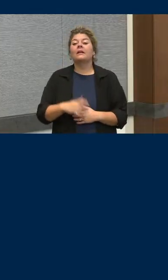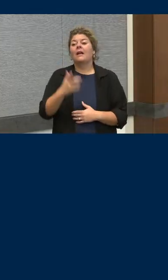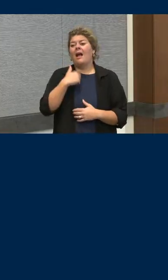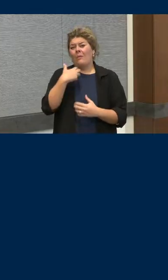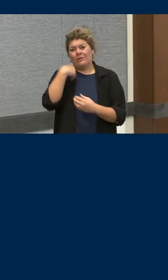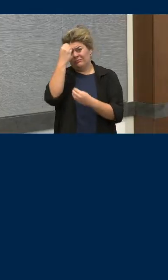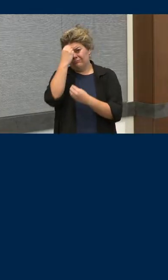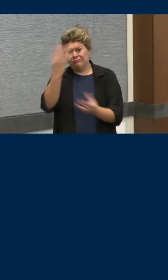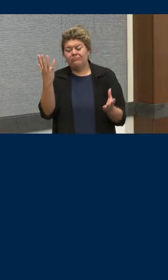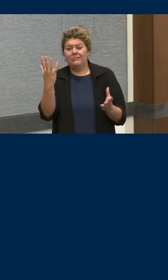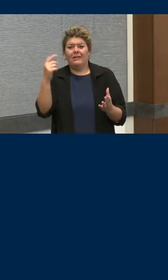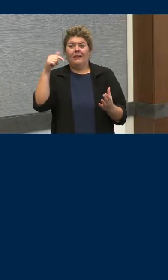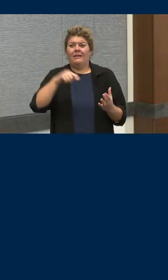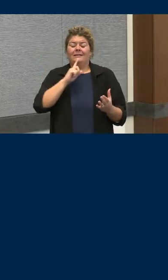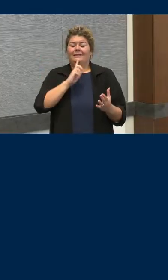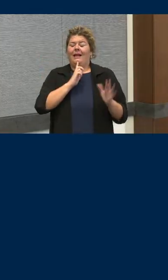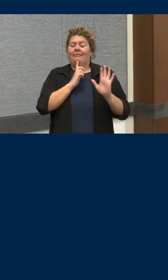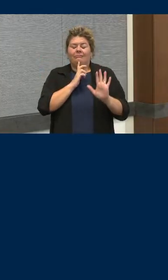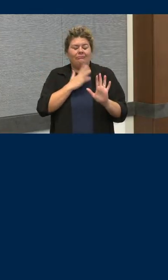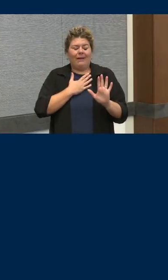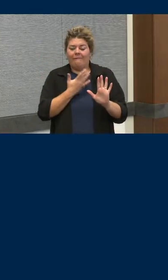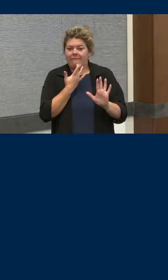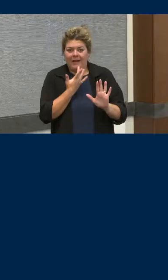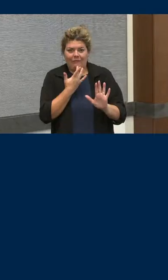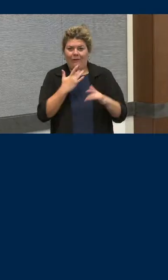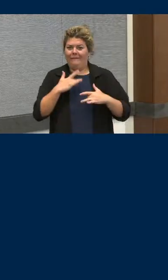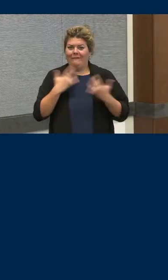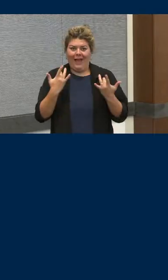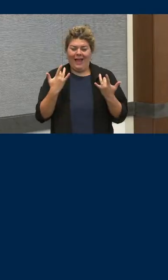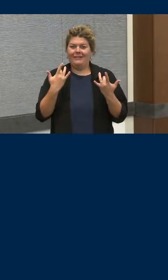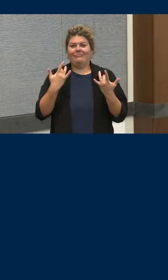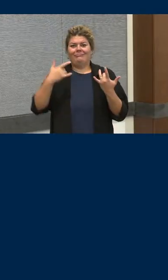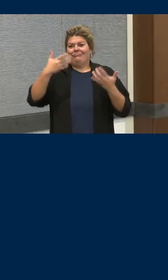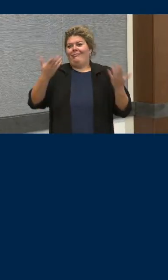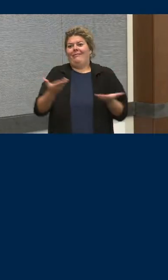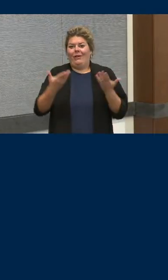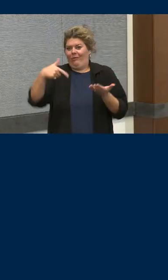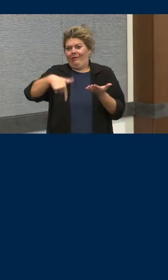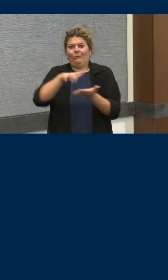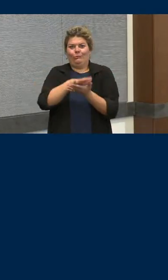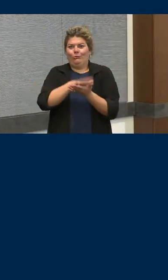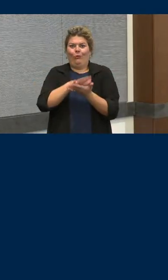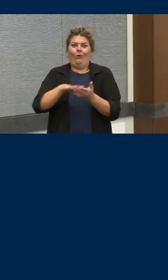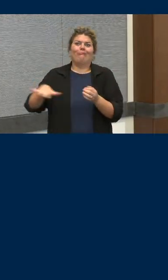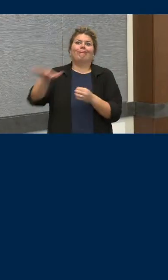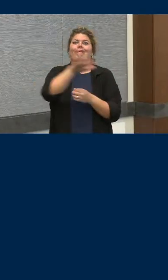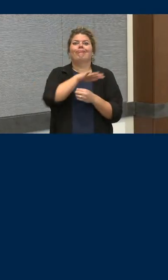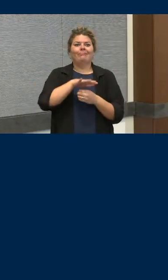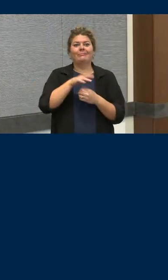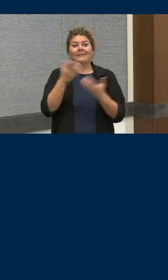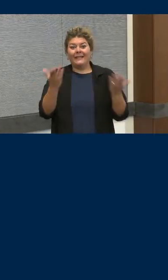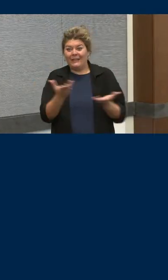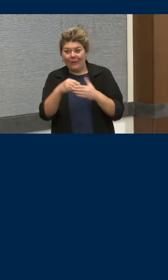academic affairs, and This is one of our all time